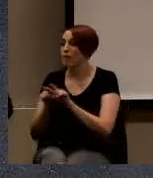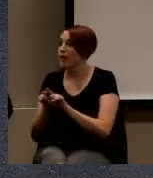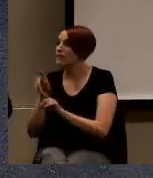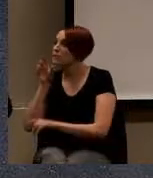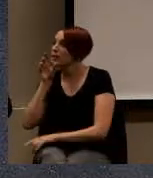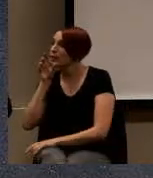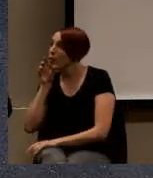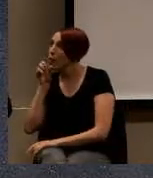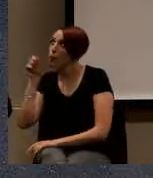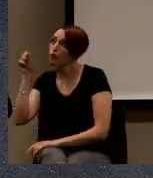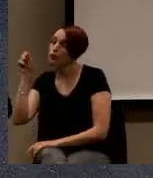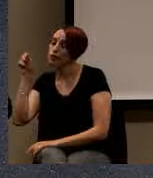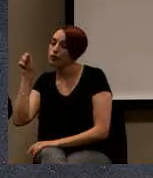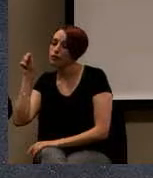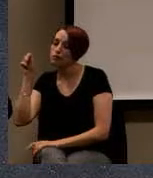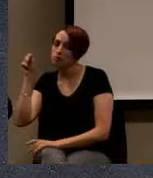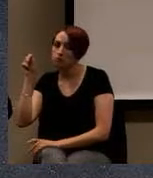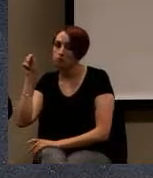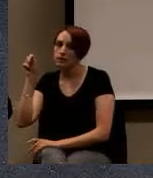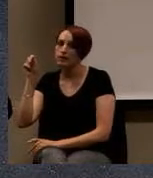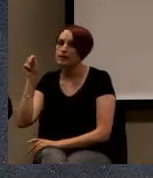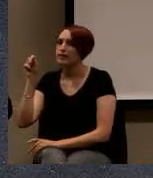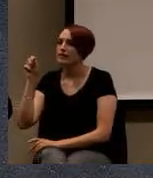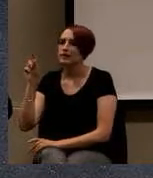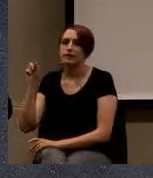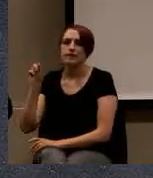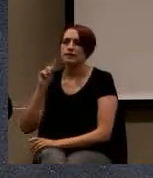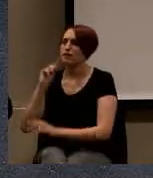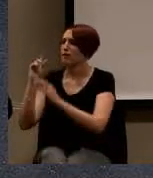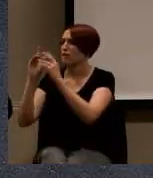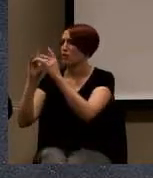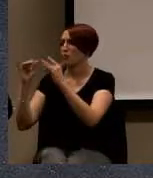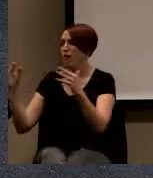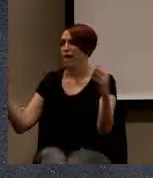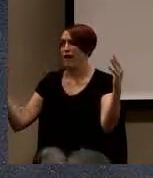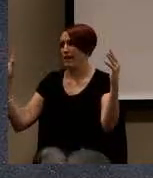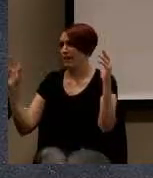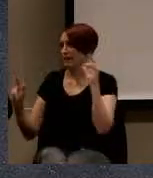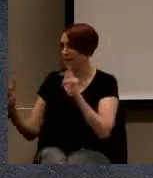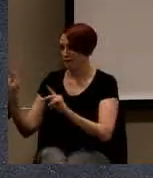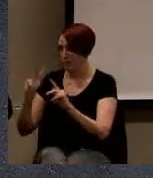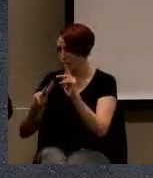older, it's such a wide, wide variety.